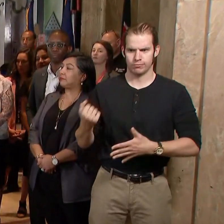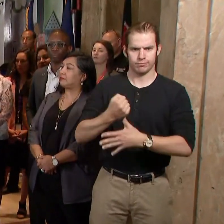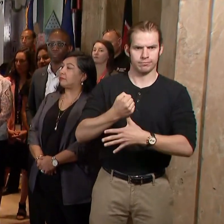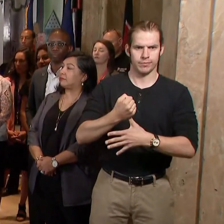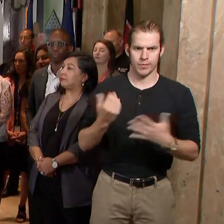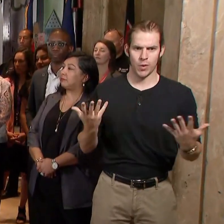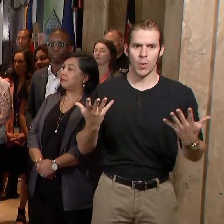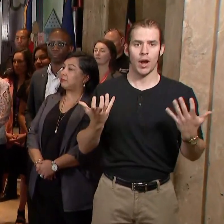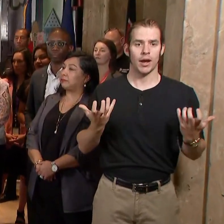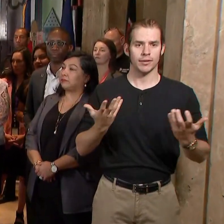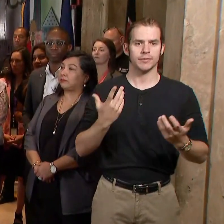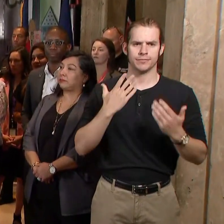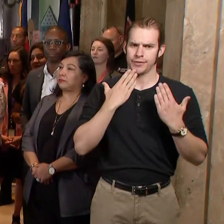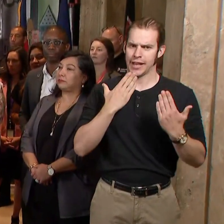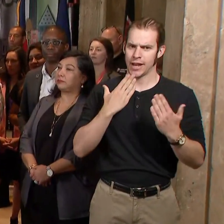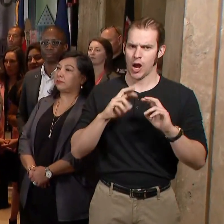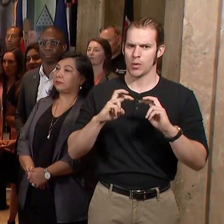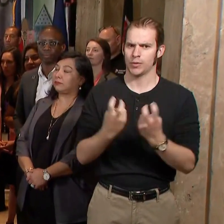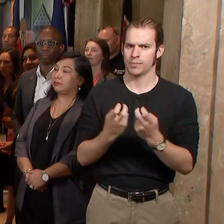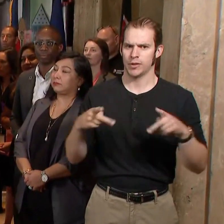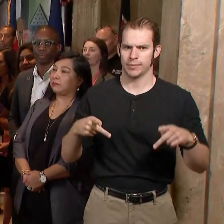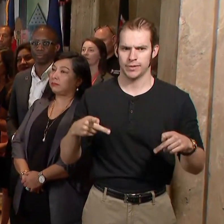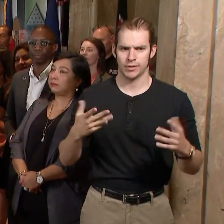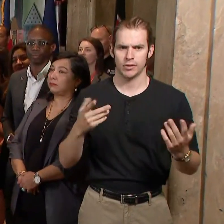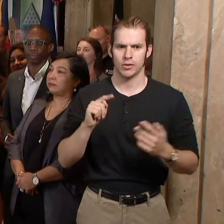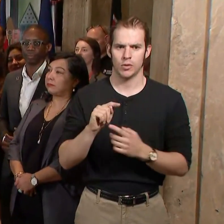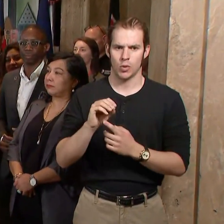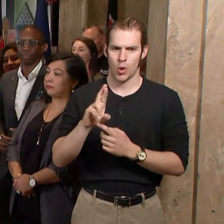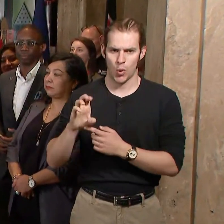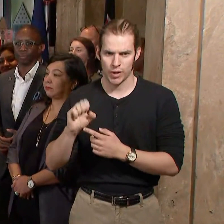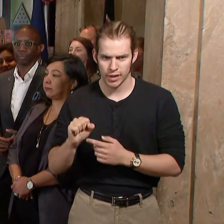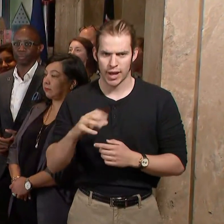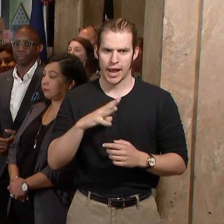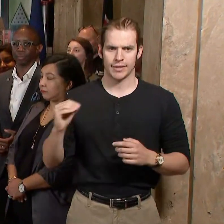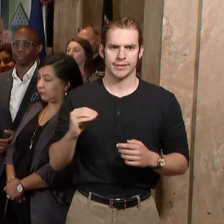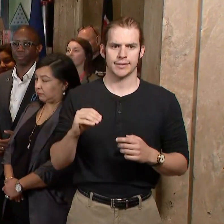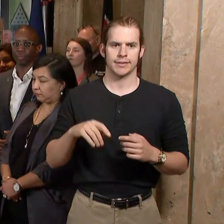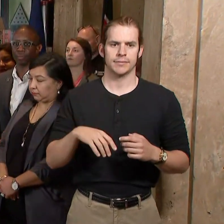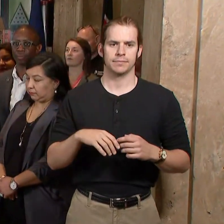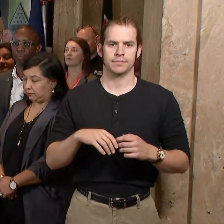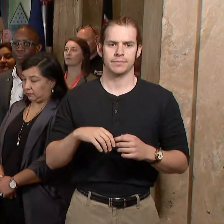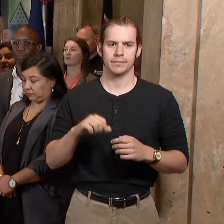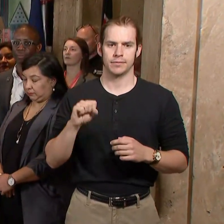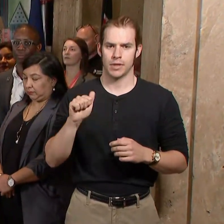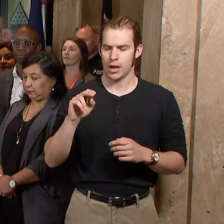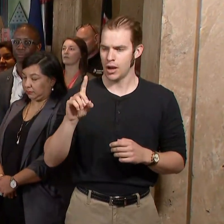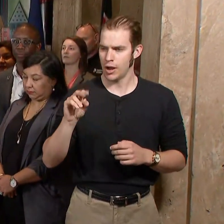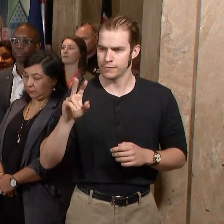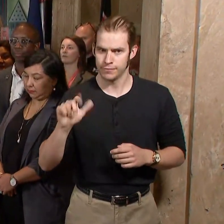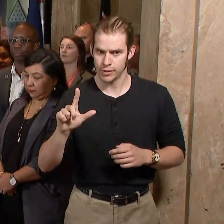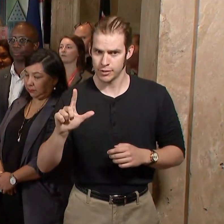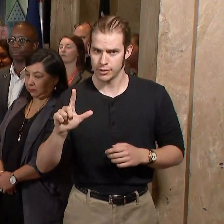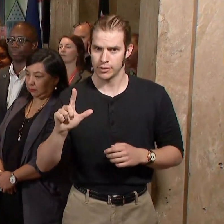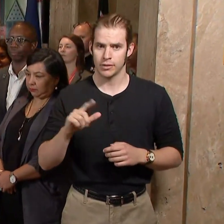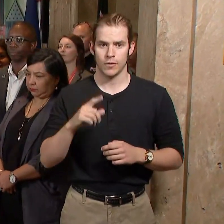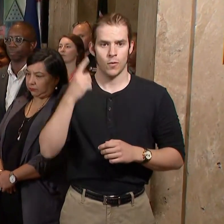Council President Pro Tem Sandoval, who have been. Key thought partners and allies in the development of what we're going to talk about today.